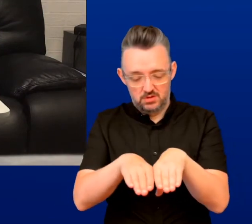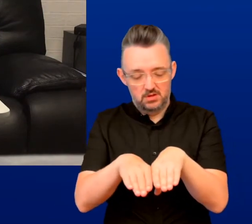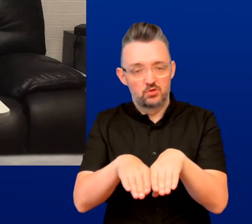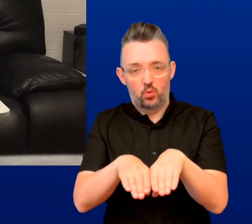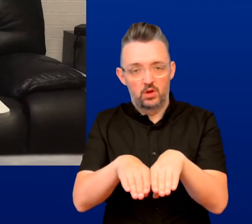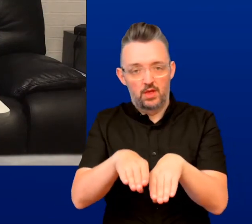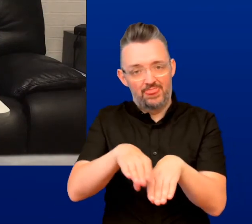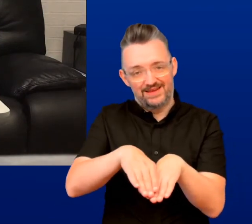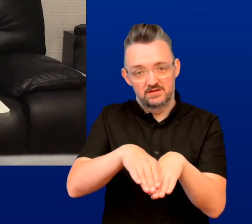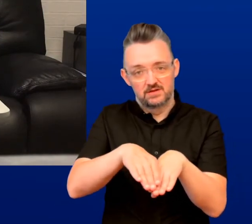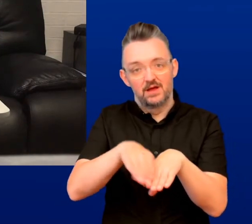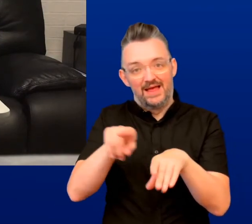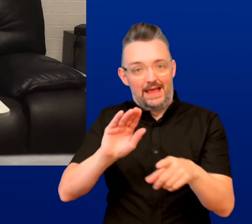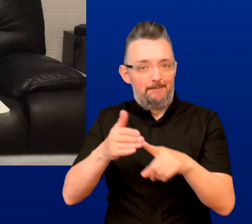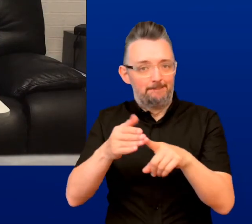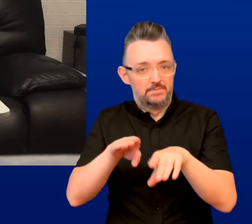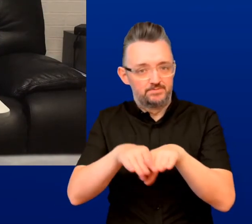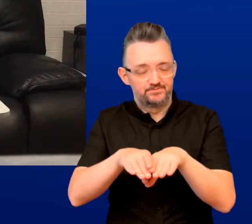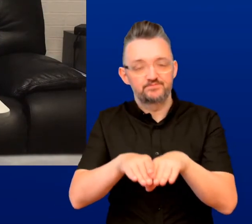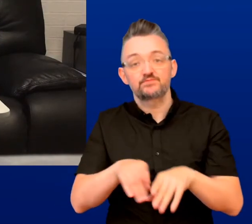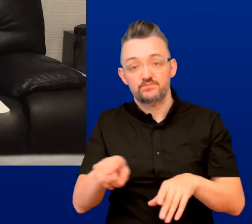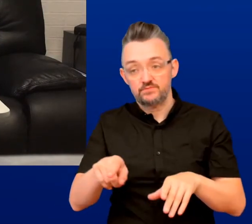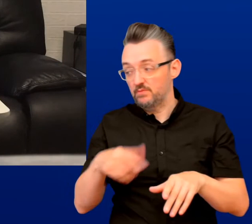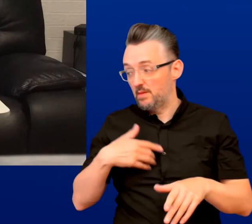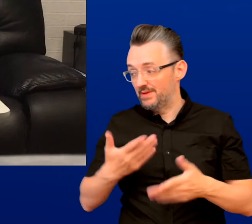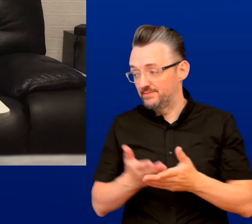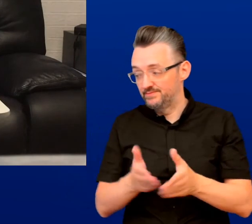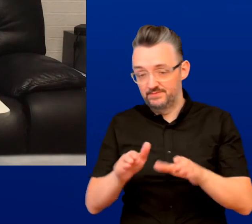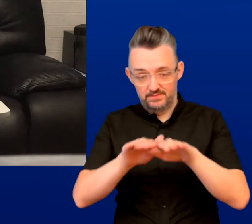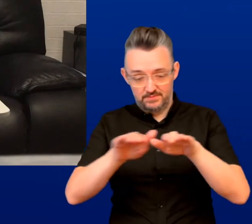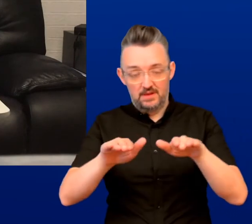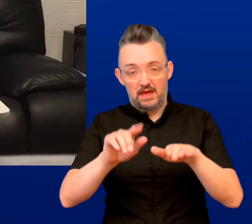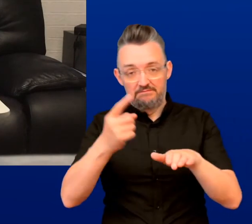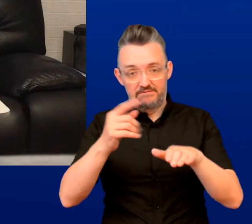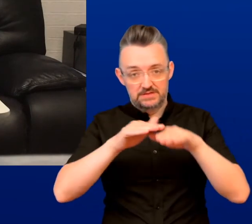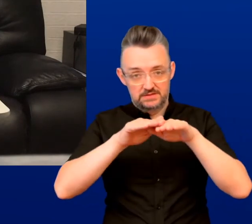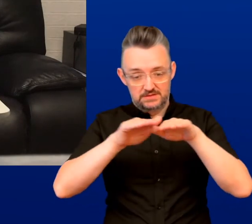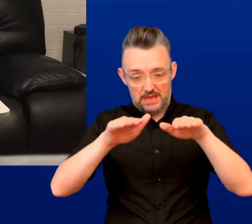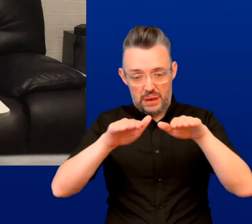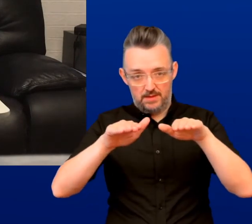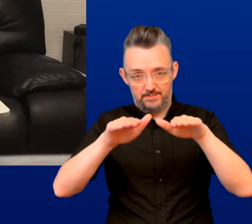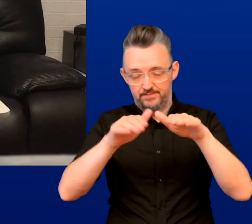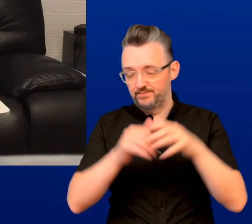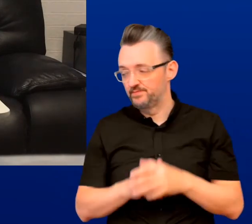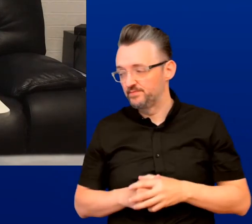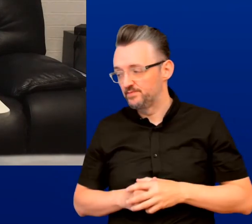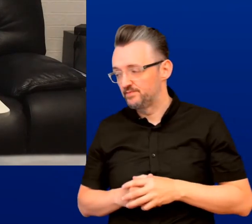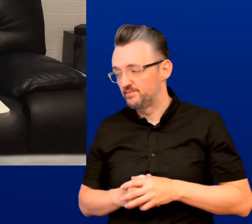So, that's me done the base of the of the pot - the first layer.